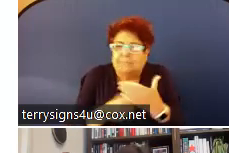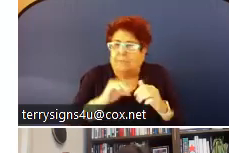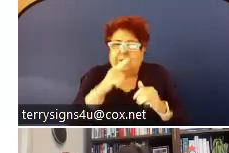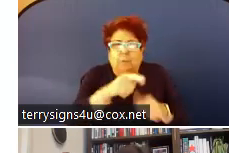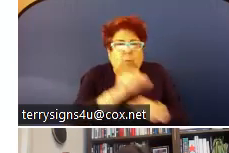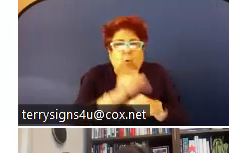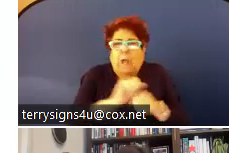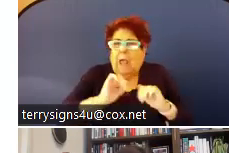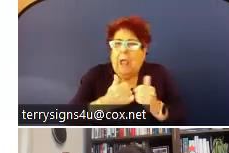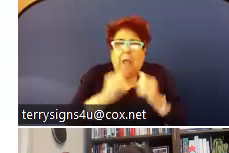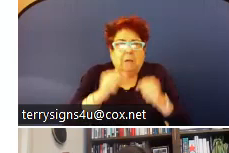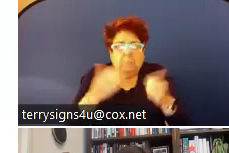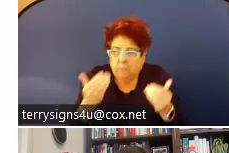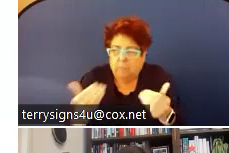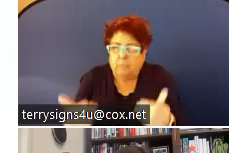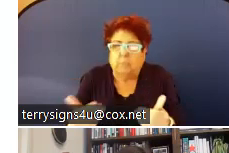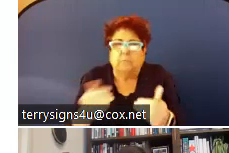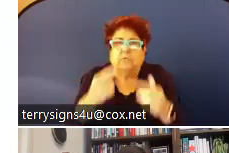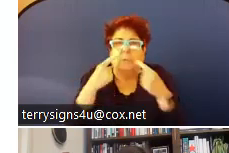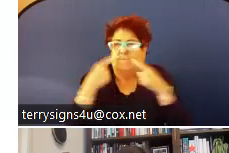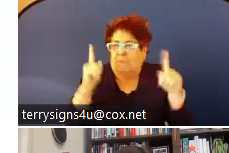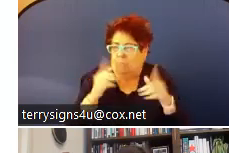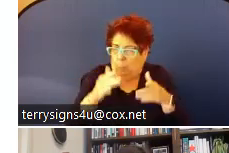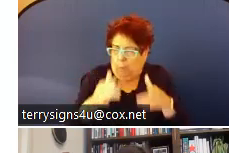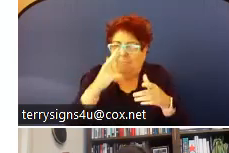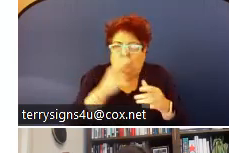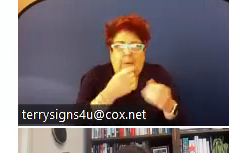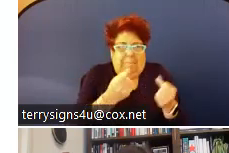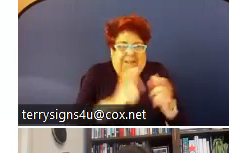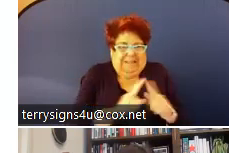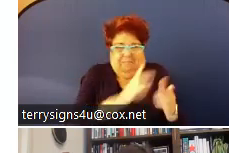is effective for multiple sectors. And has really thought through the